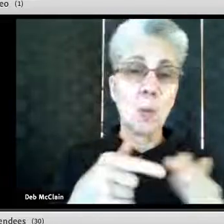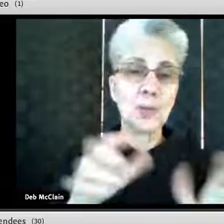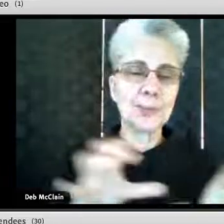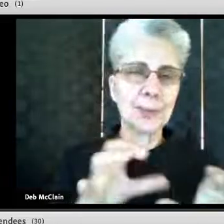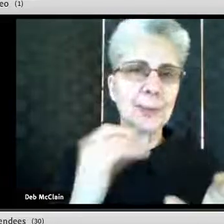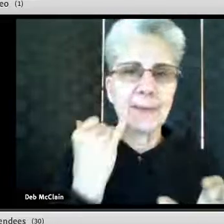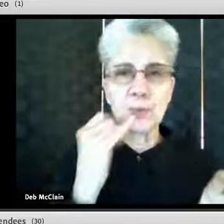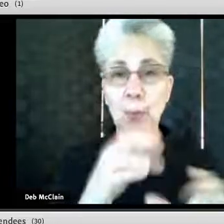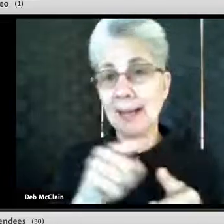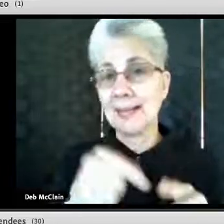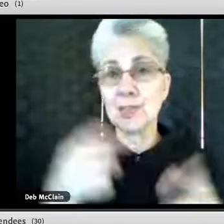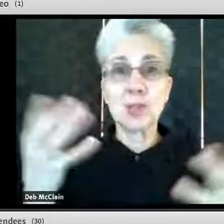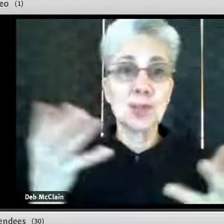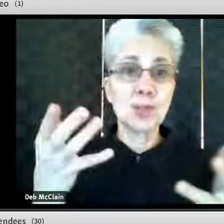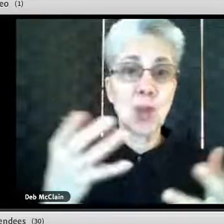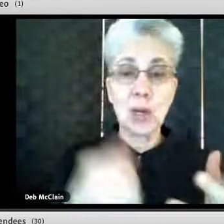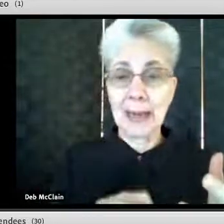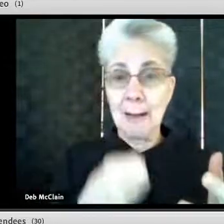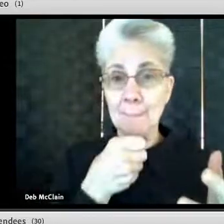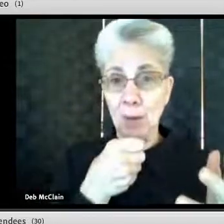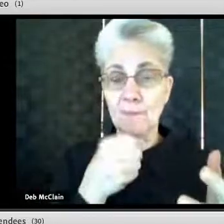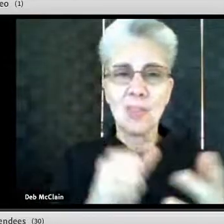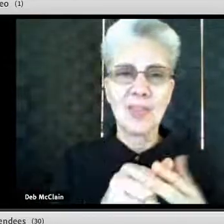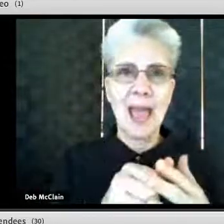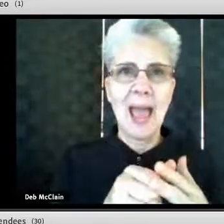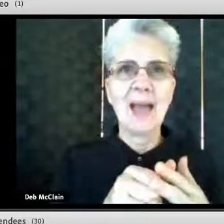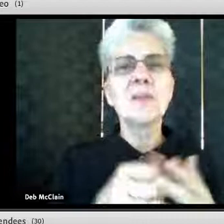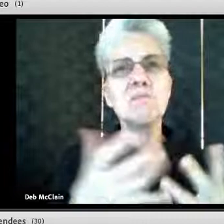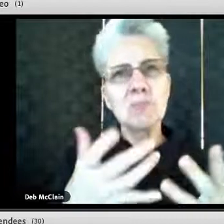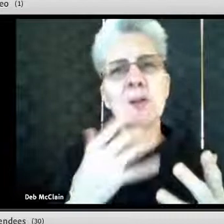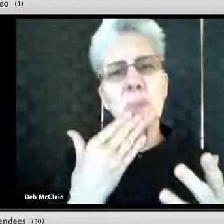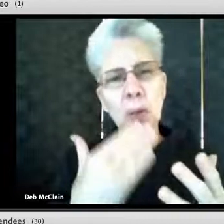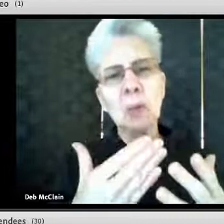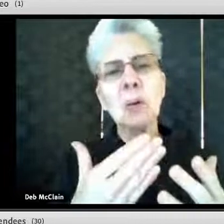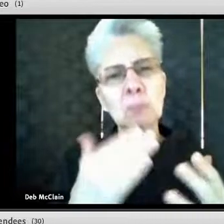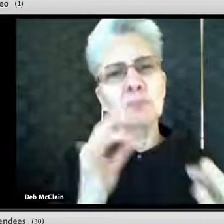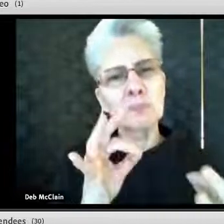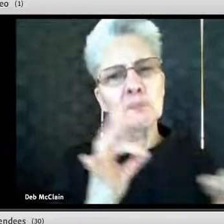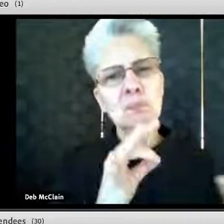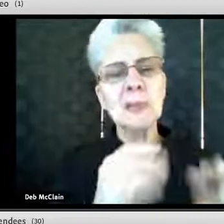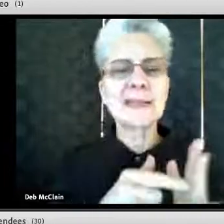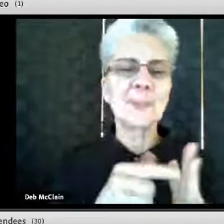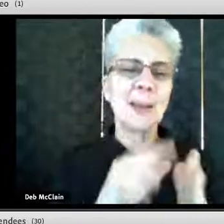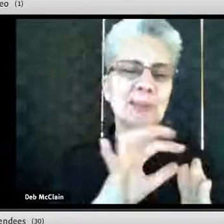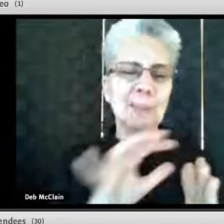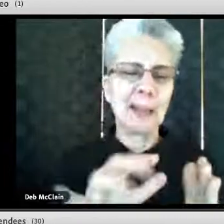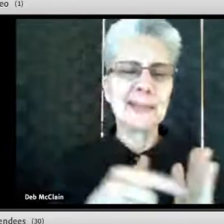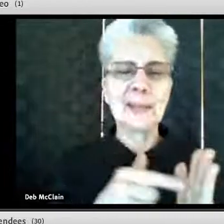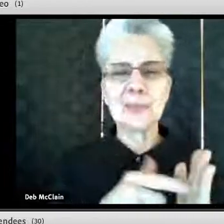If you were doing something like this, where you're talking right into a microphone, they're fairly accurate. Sometimes with spelling and things like that,